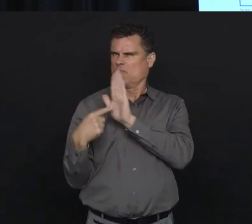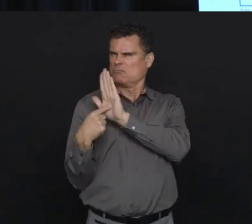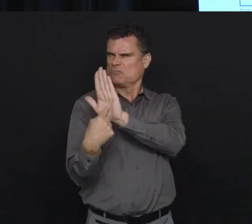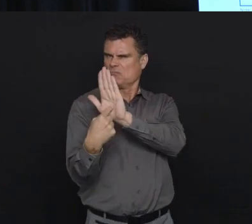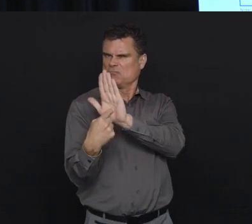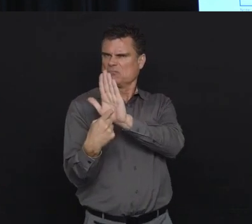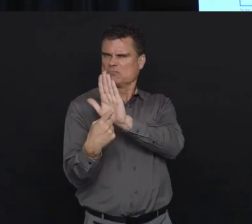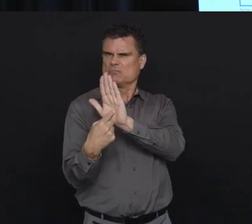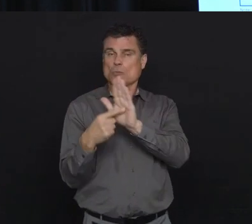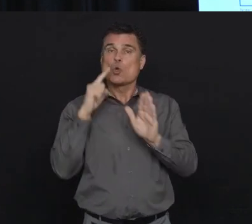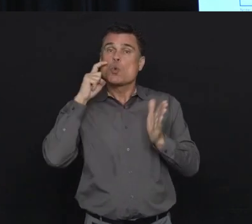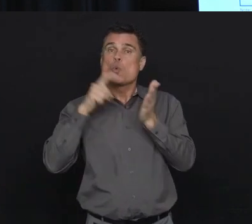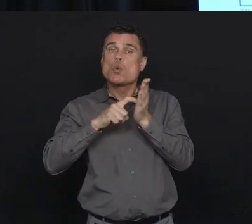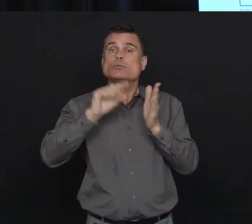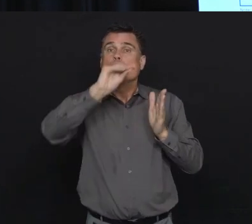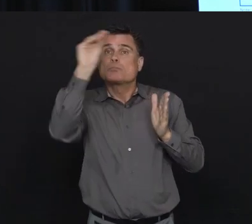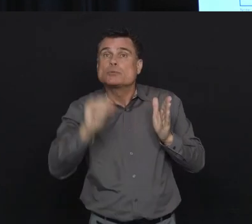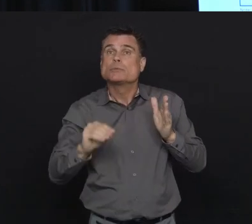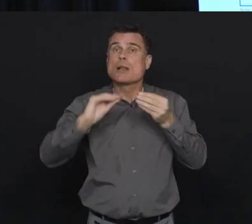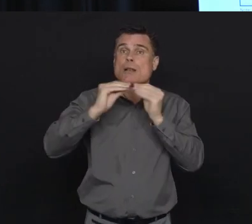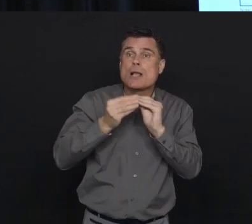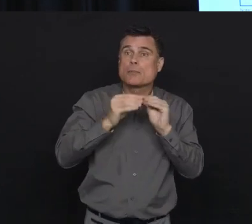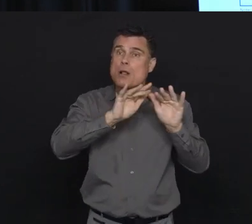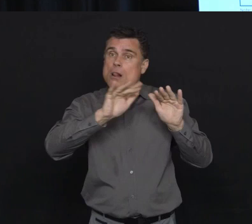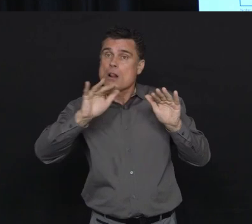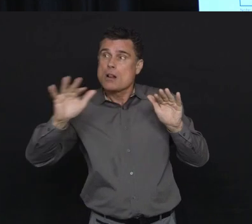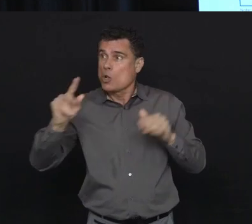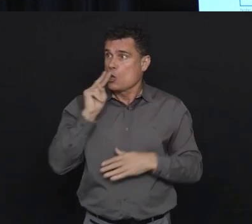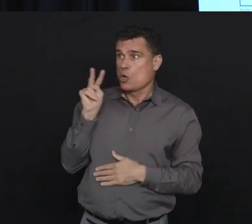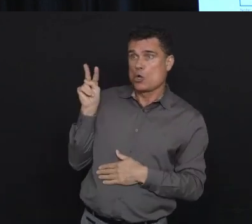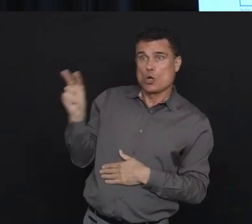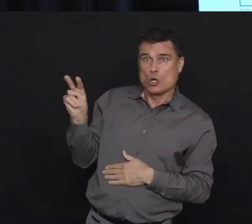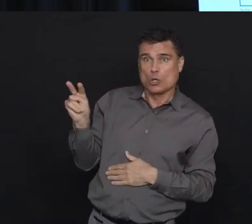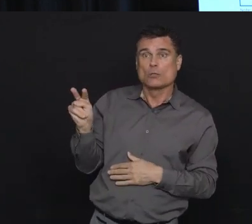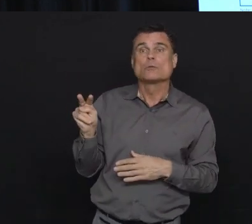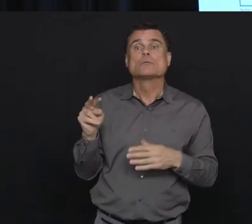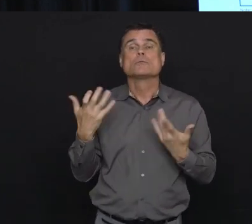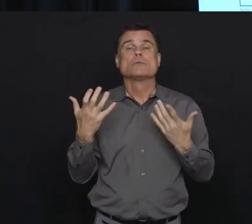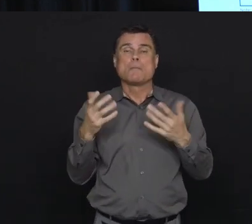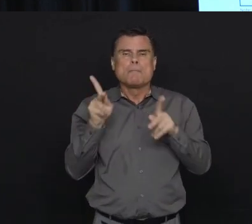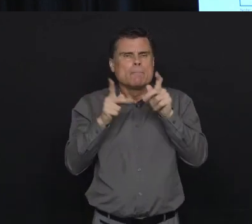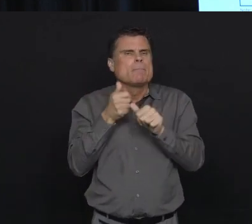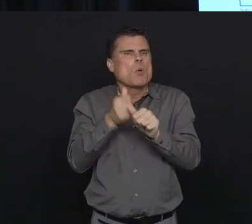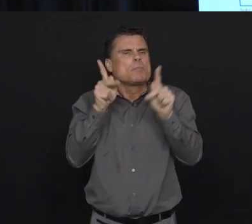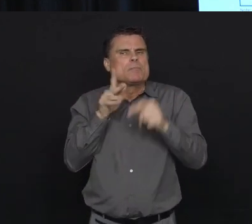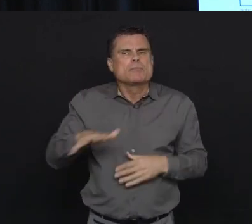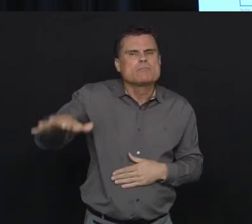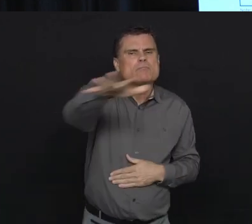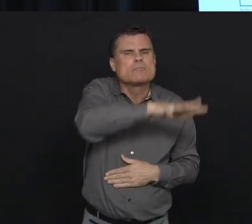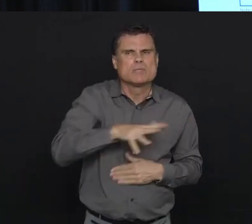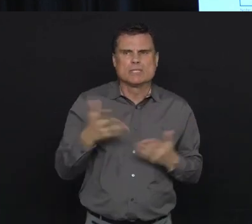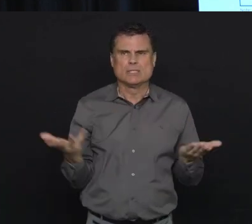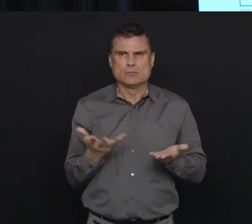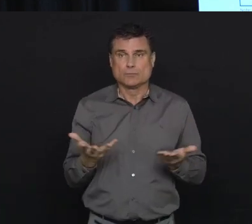This shows a case rate comparison. Rate means numbers per publishing. What we are using is the number of cases per million.